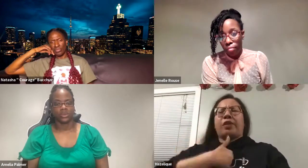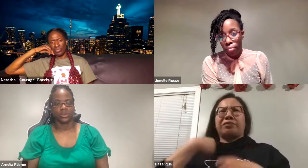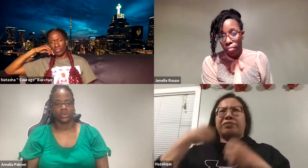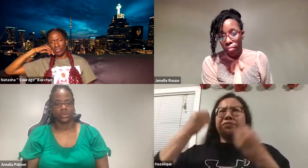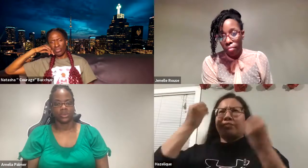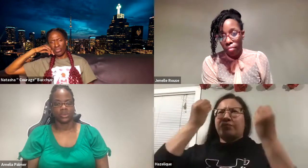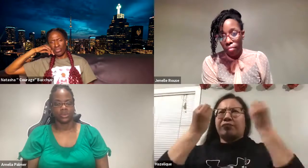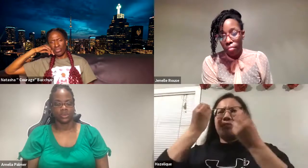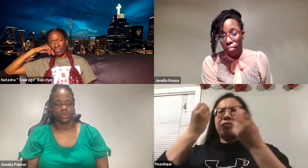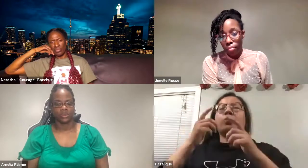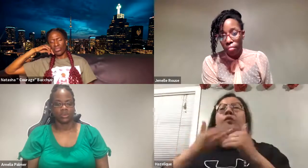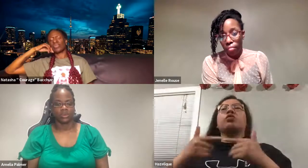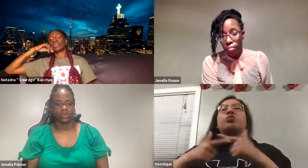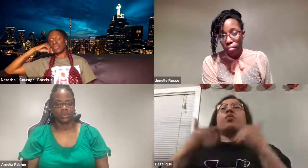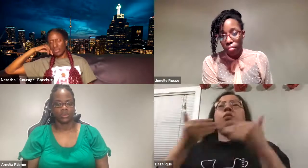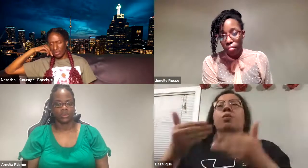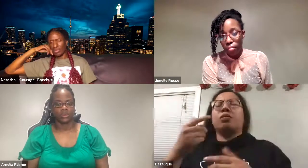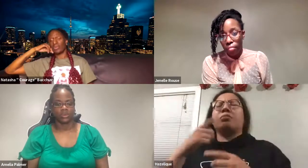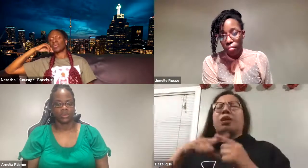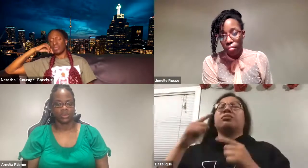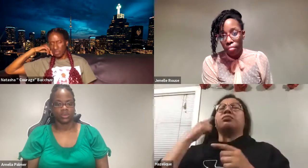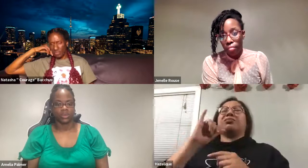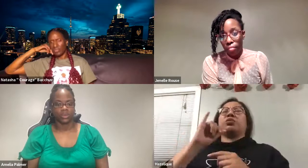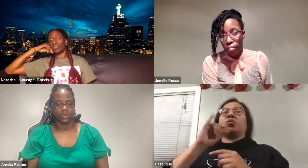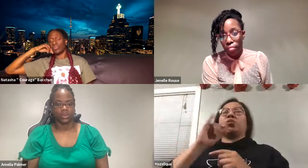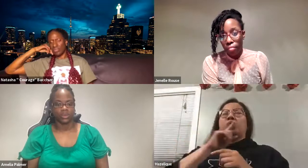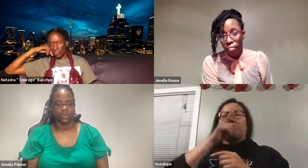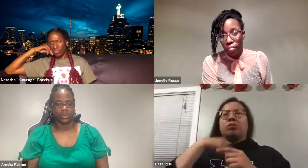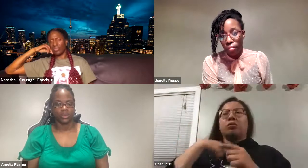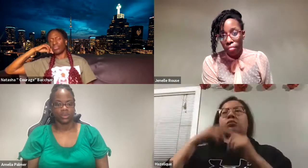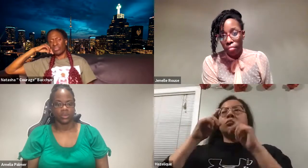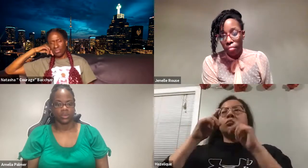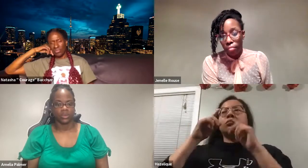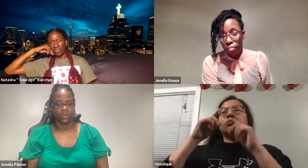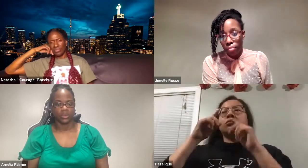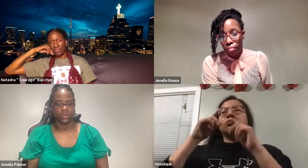to take time to myself to think about what it is exactly that i want to say and express myself with